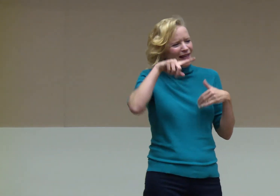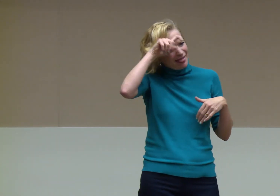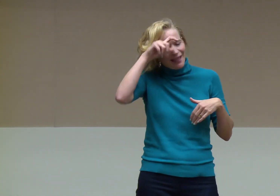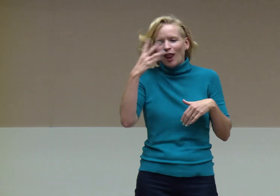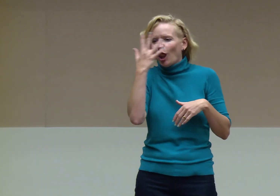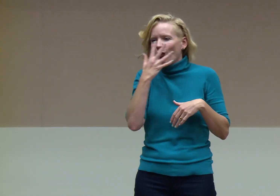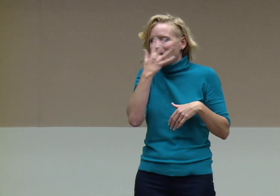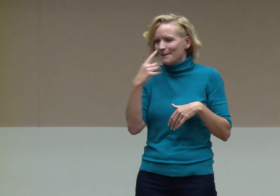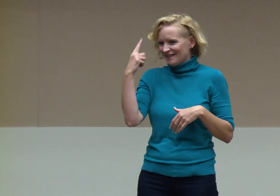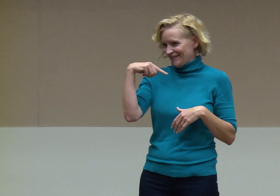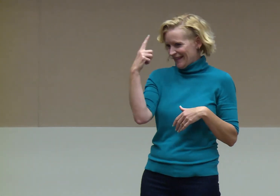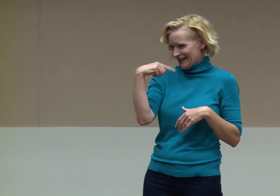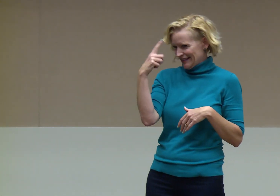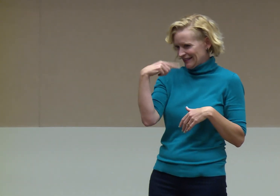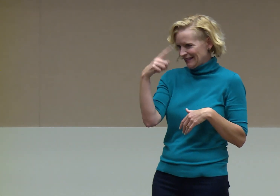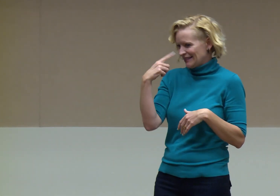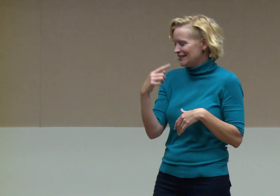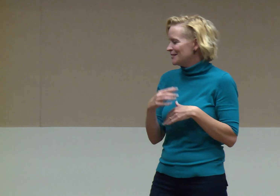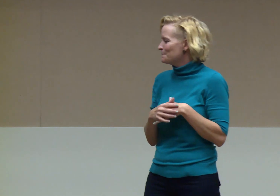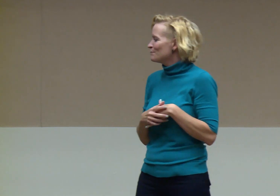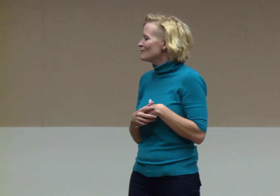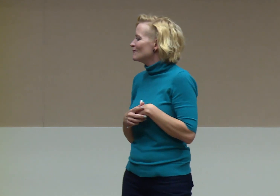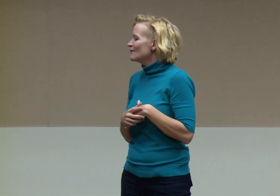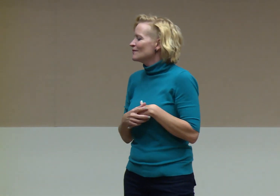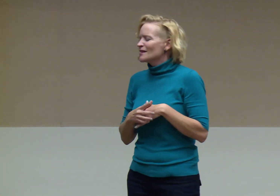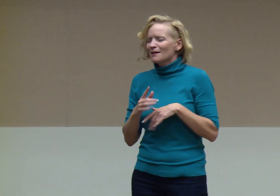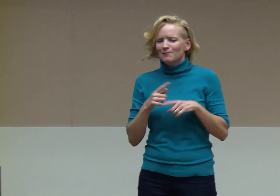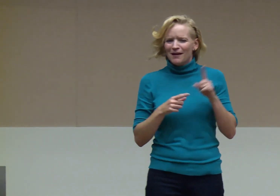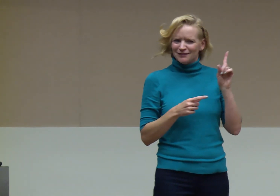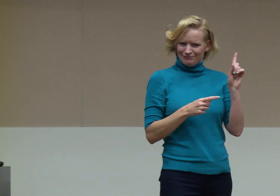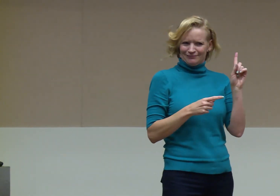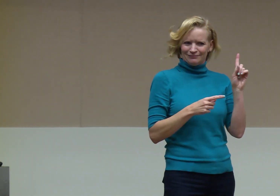Oftentimes, I look puzzled.